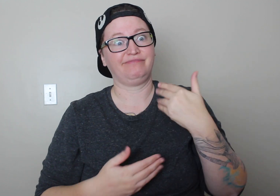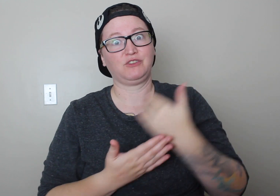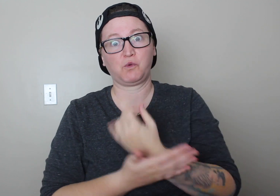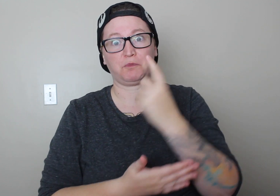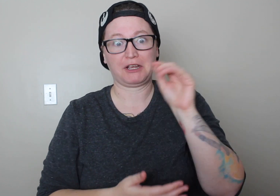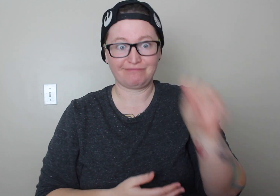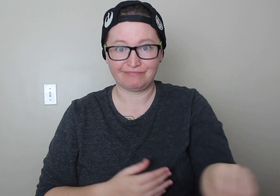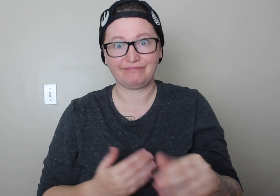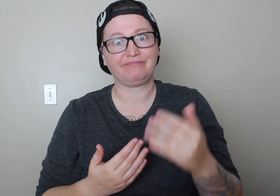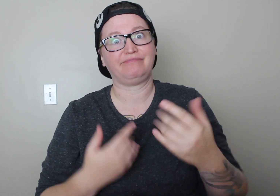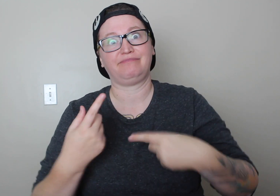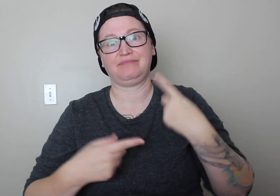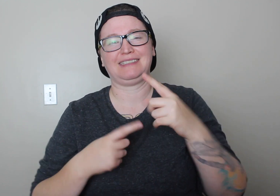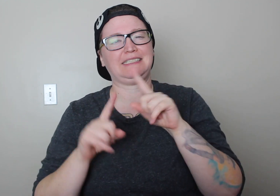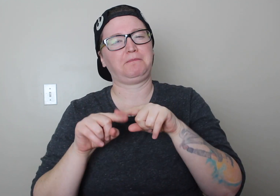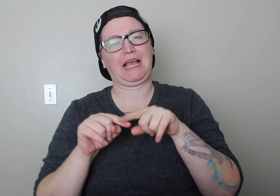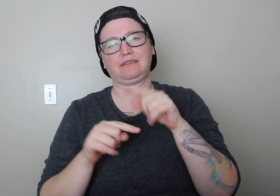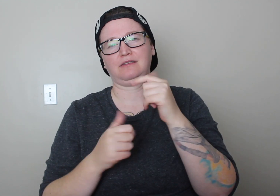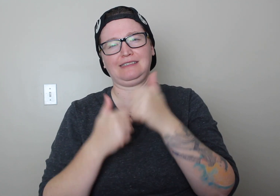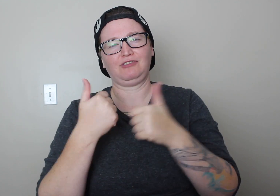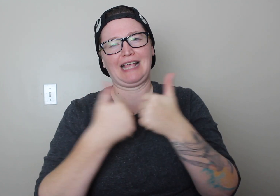Might have to put a new worker per location. It really depends on each game.